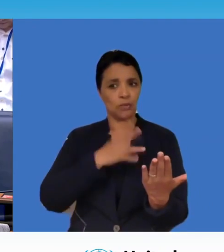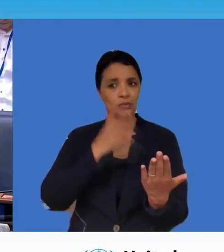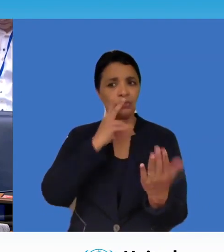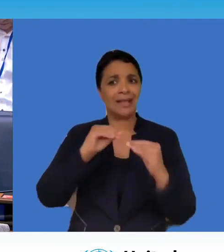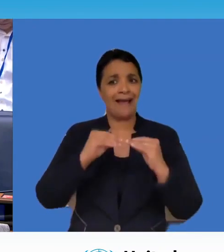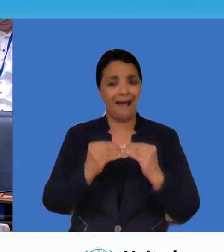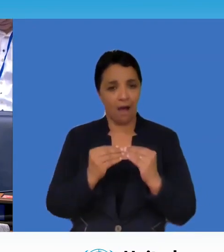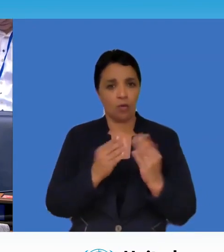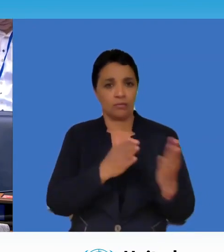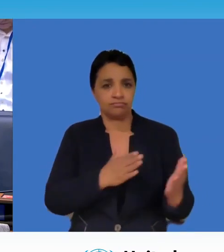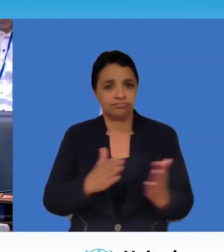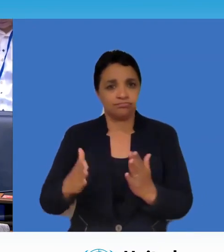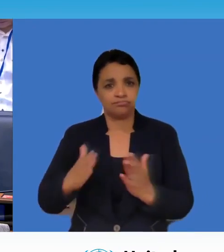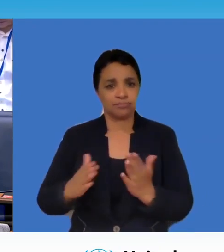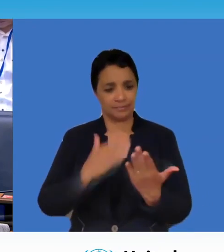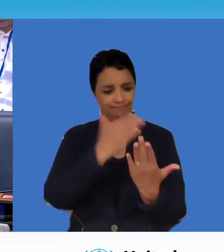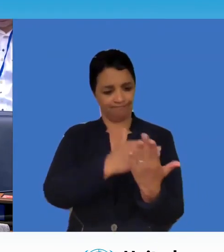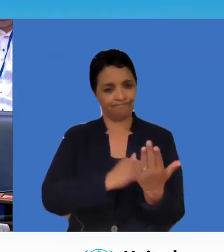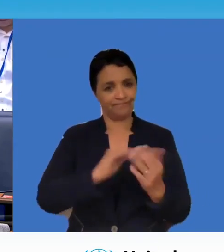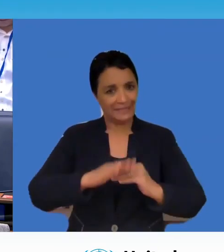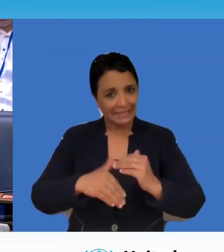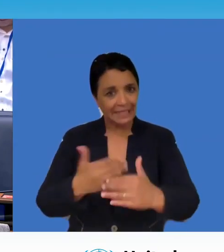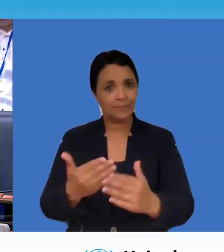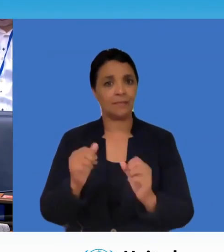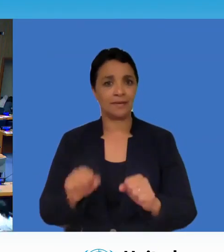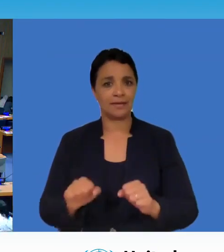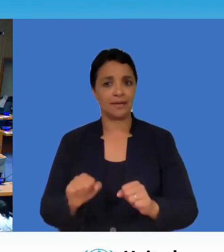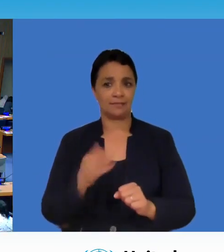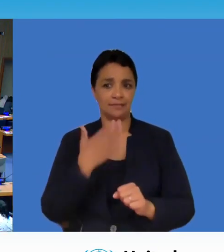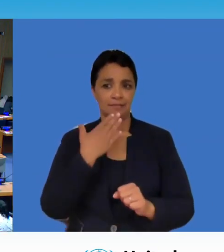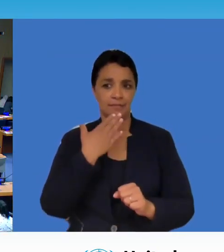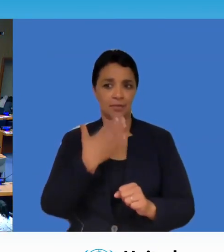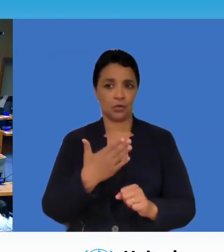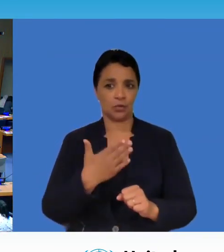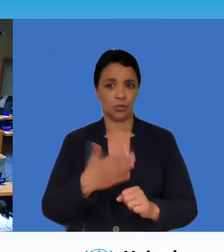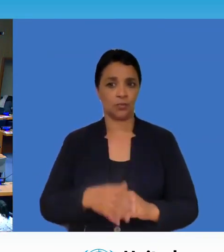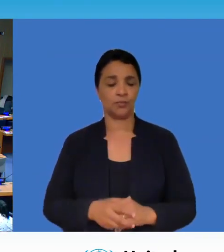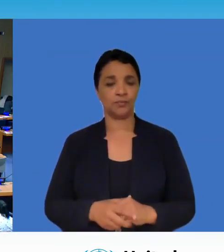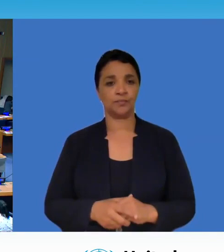which will be crucial instrument for the for our for the work I thank